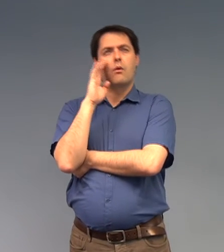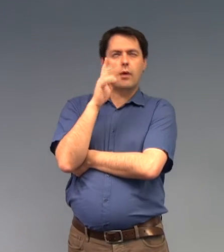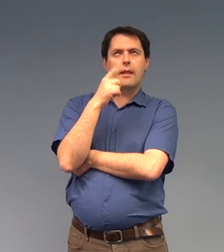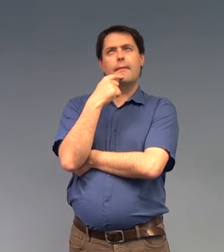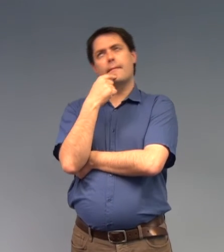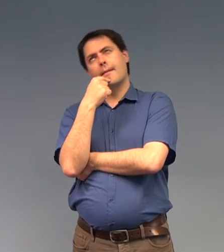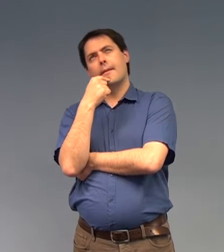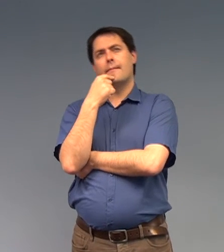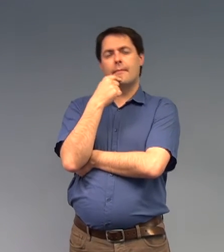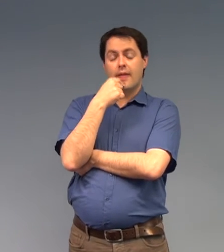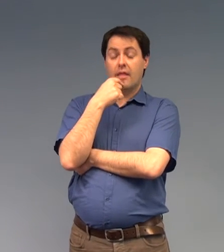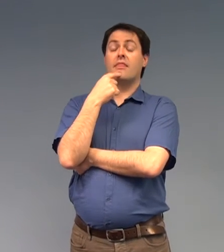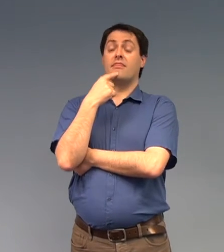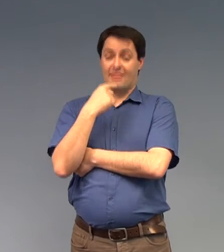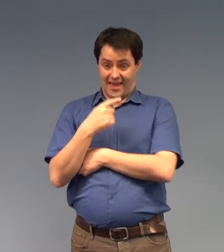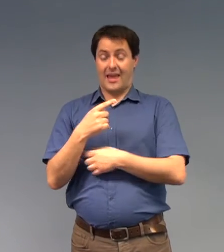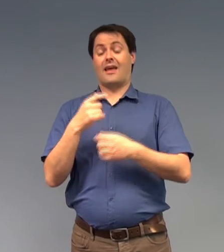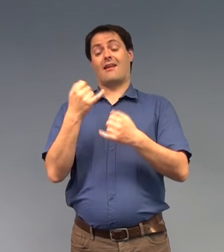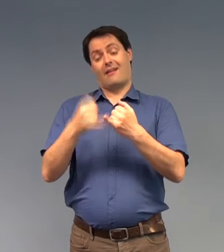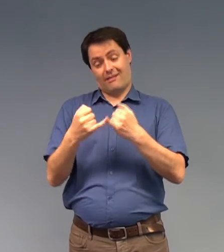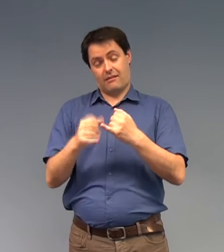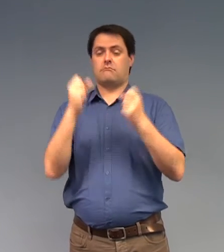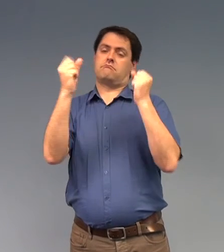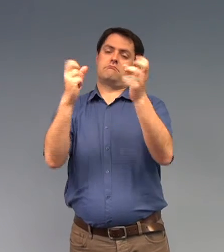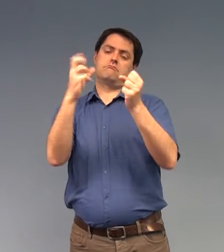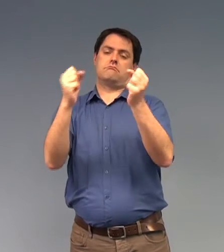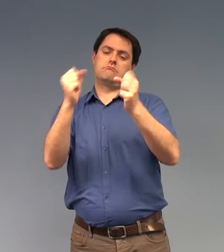They would often speak out loud about what their thought processes were,